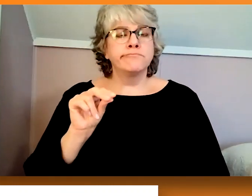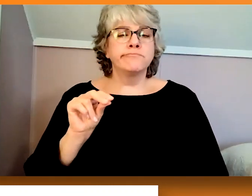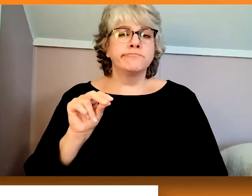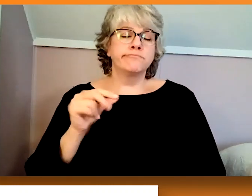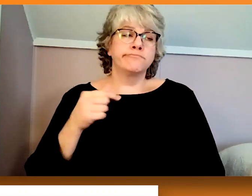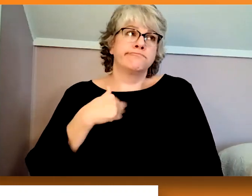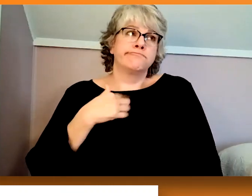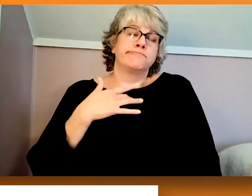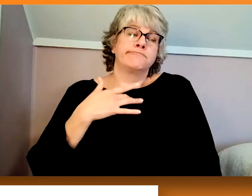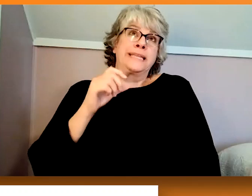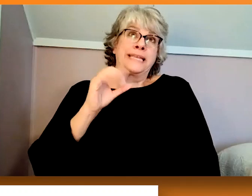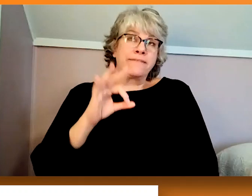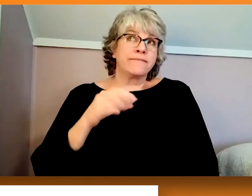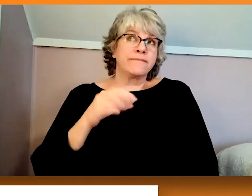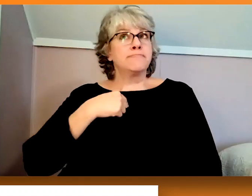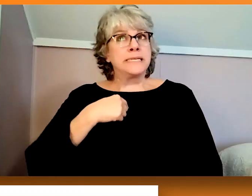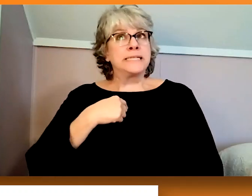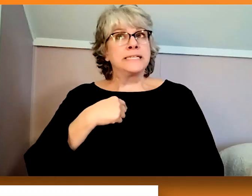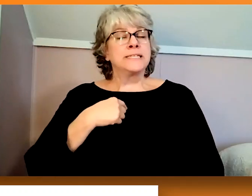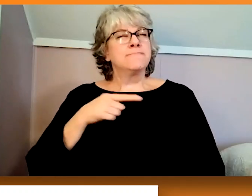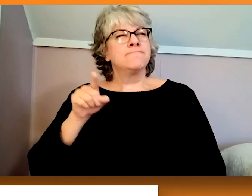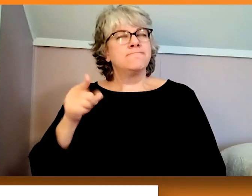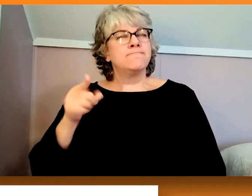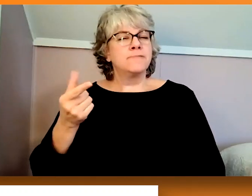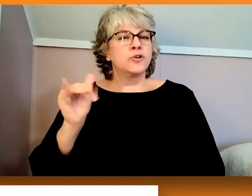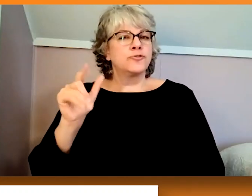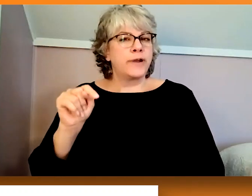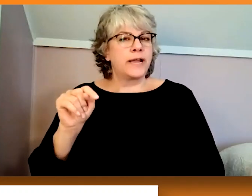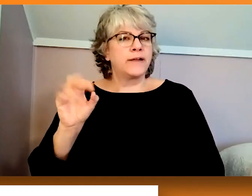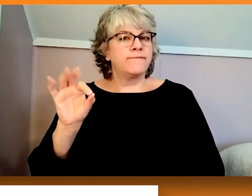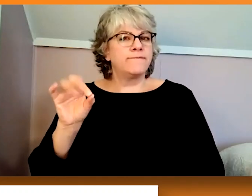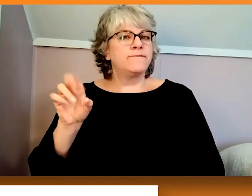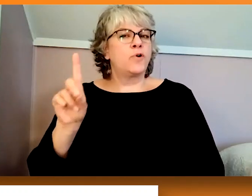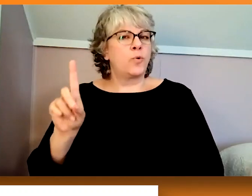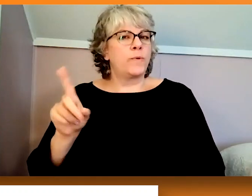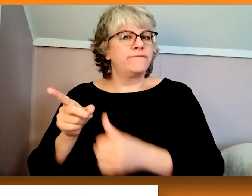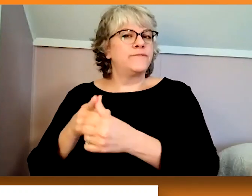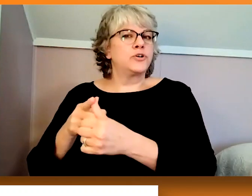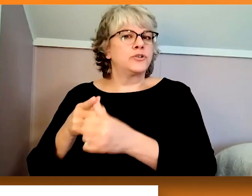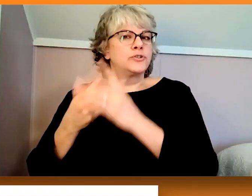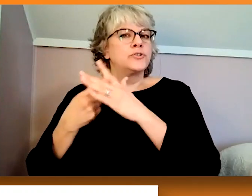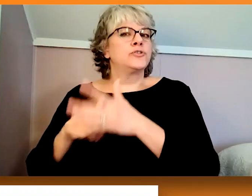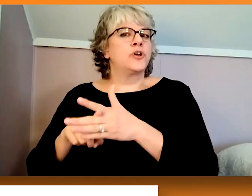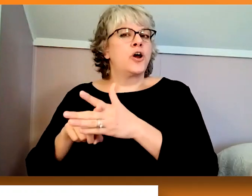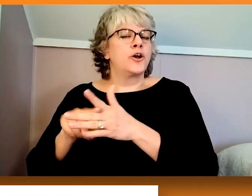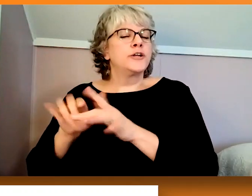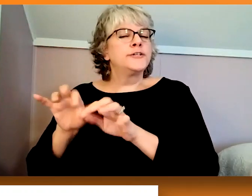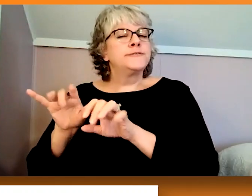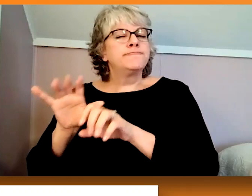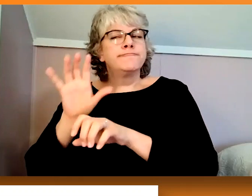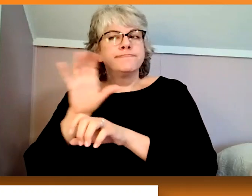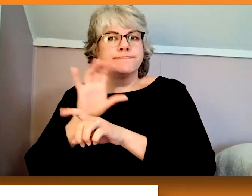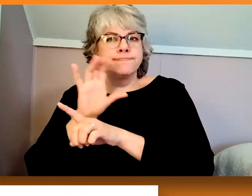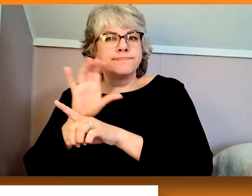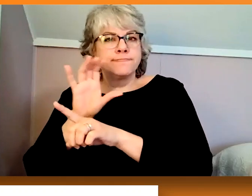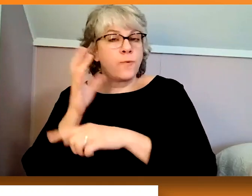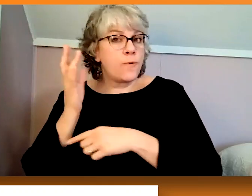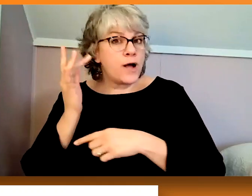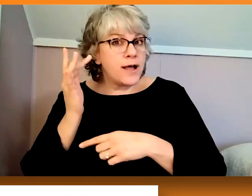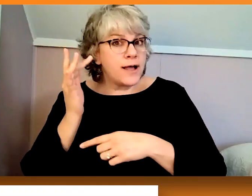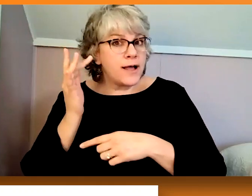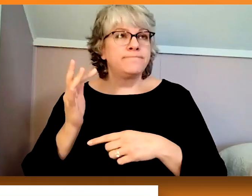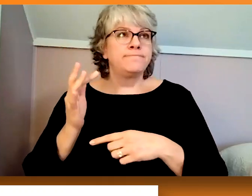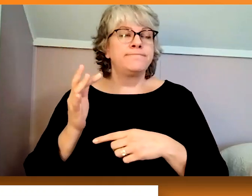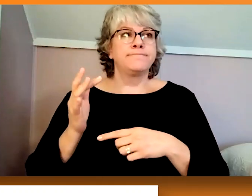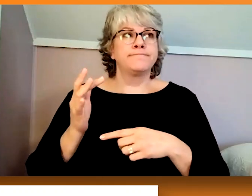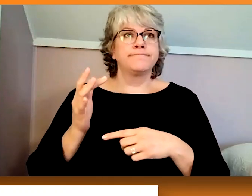with GrantForward because it just--it has more sposnors,